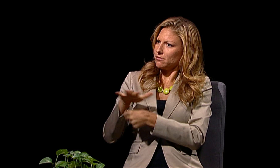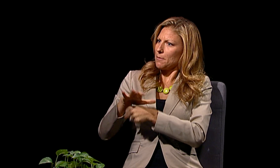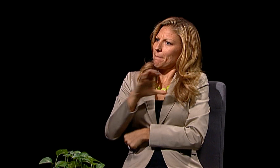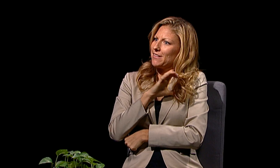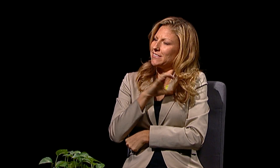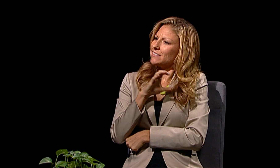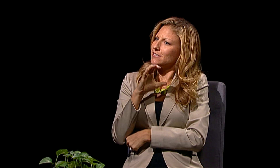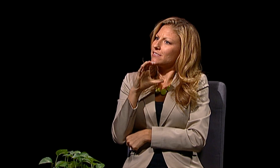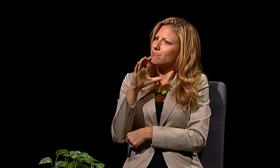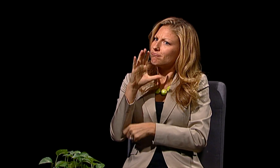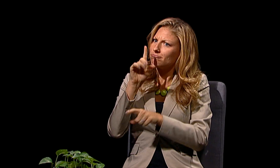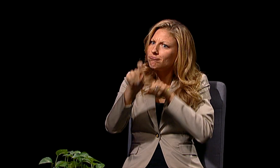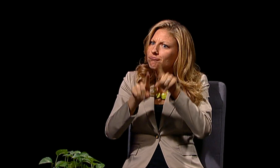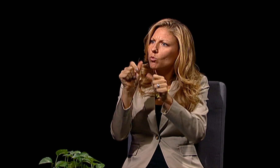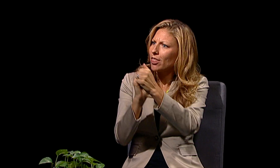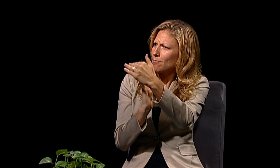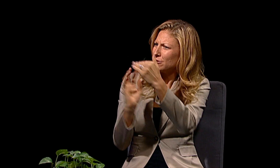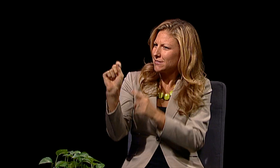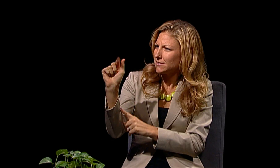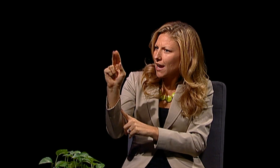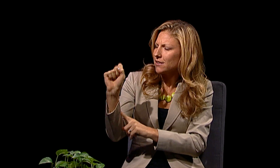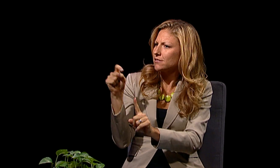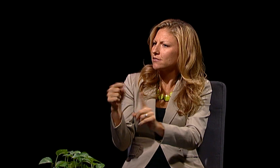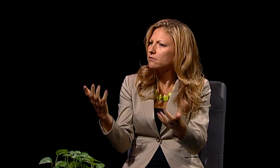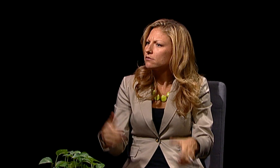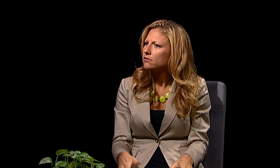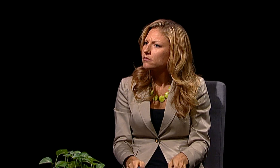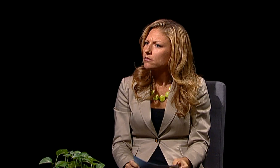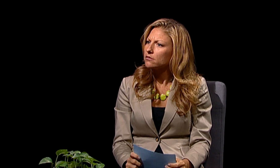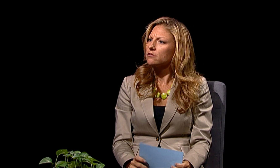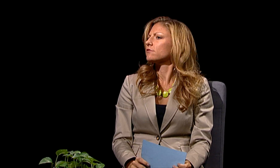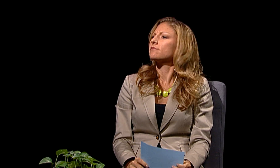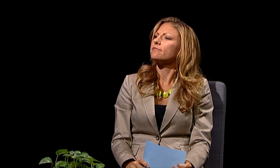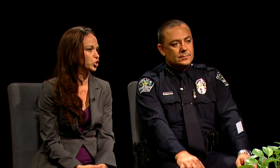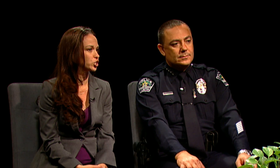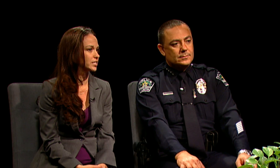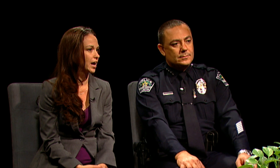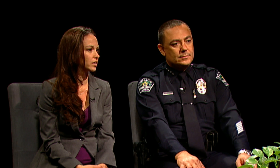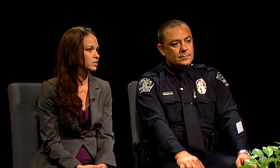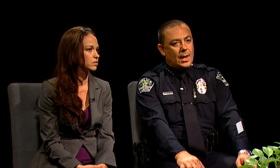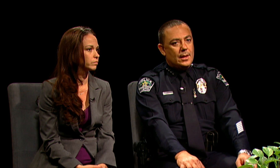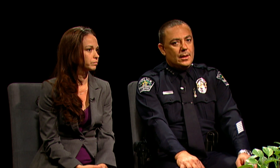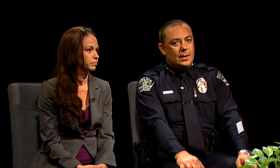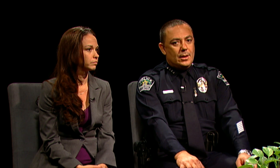ABOUT AUSTIN POLICE BEING ABLE TO QUESTION PEOPLE ABOUT THEIR IMMIGRATION STATUS.